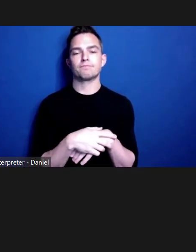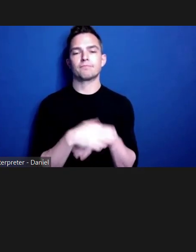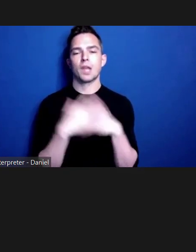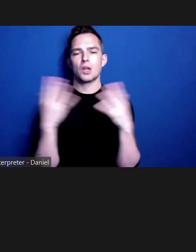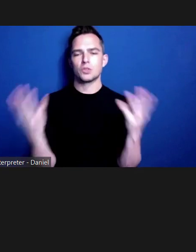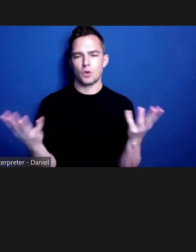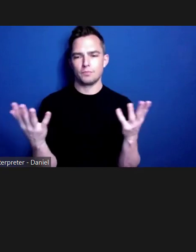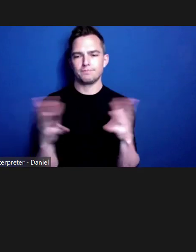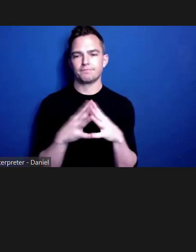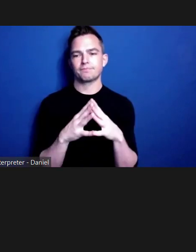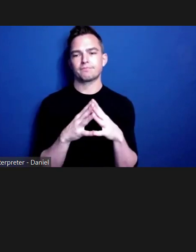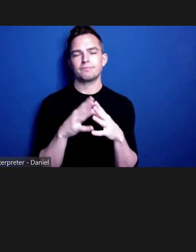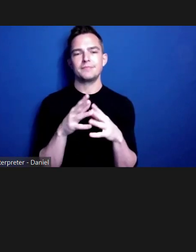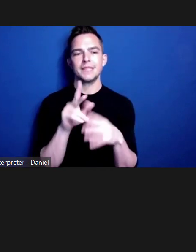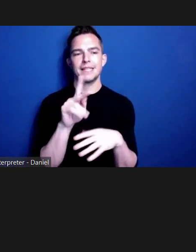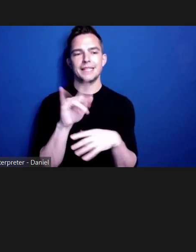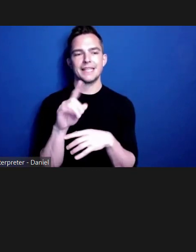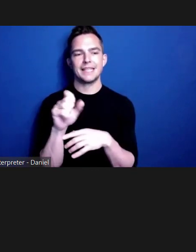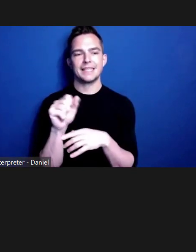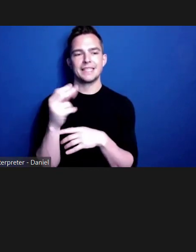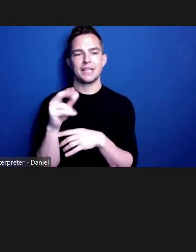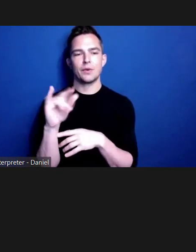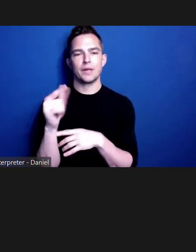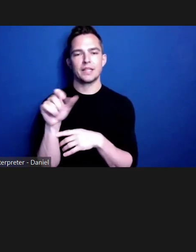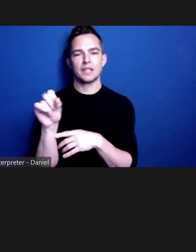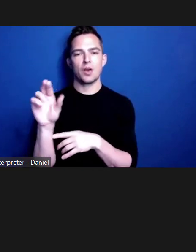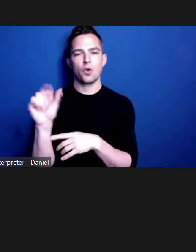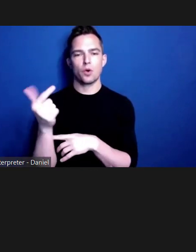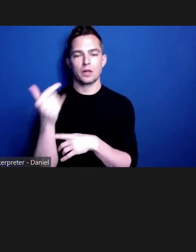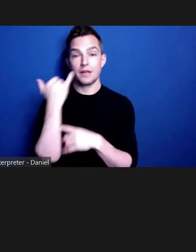So, kidshearing.org. If you don't remember anything else from today, remember this